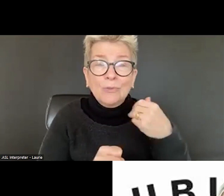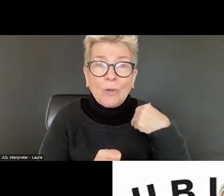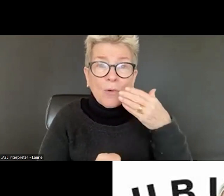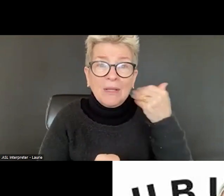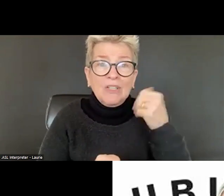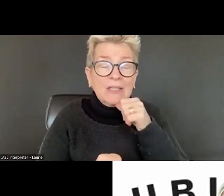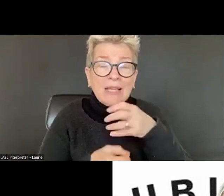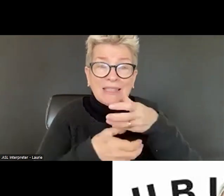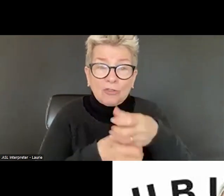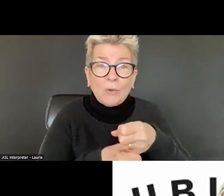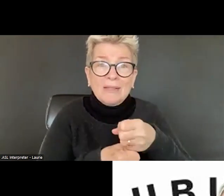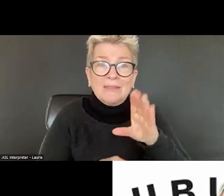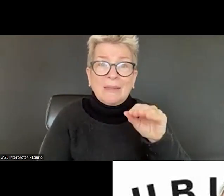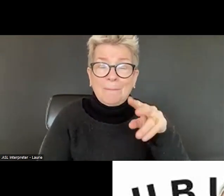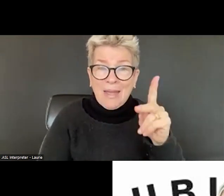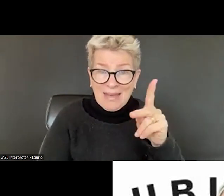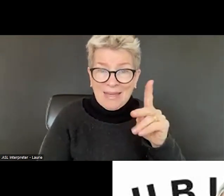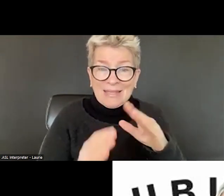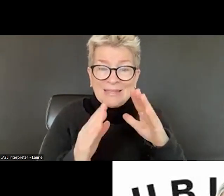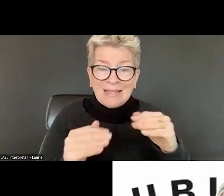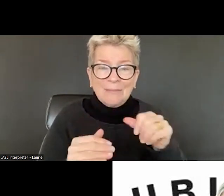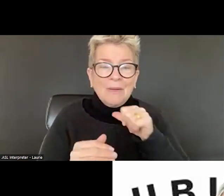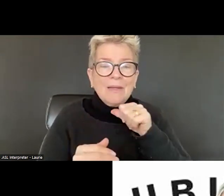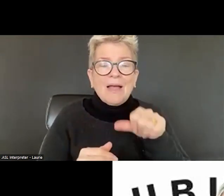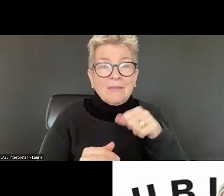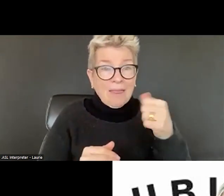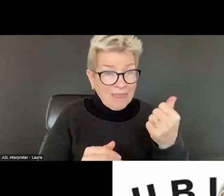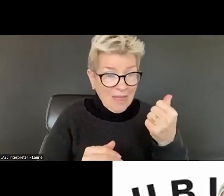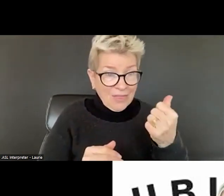and that's a whole another conversation that we have to have about being black and what it means